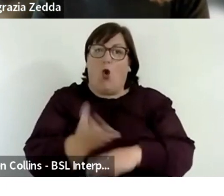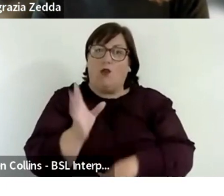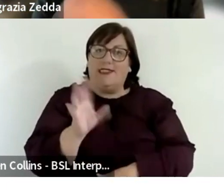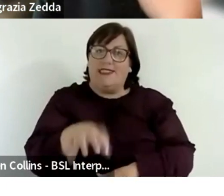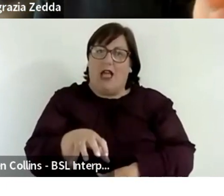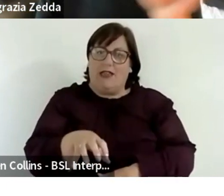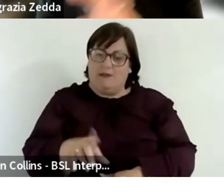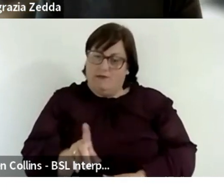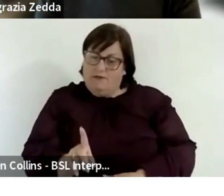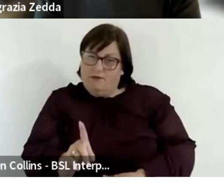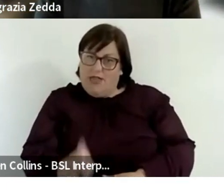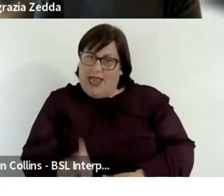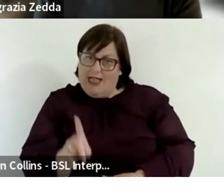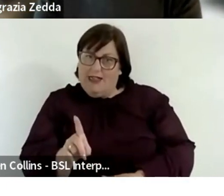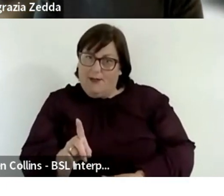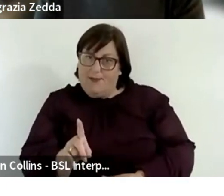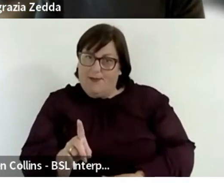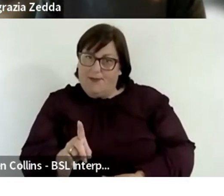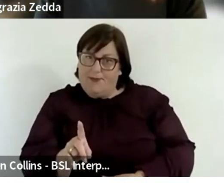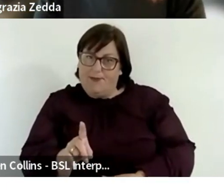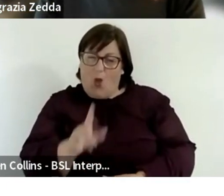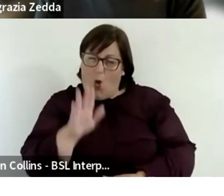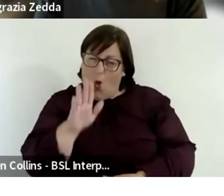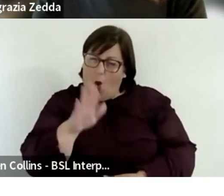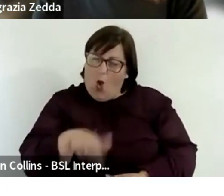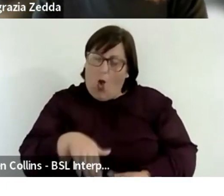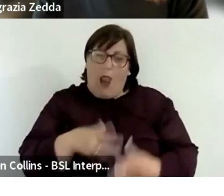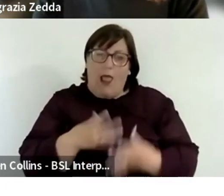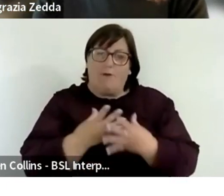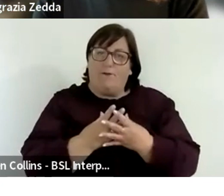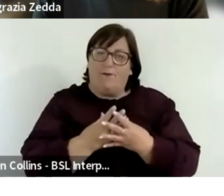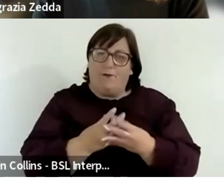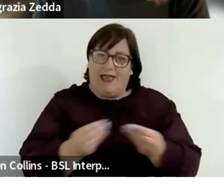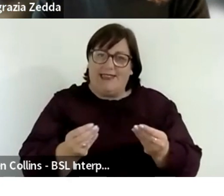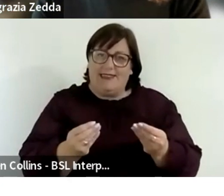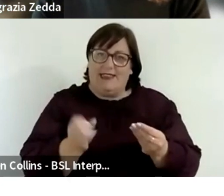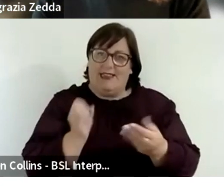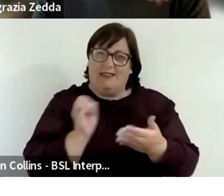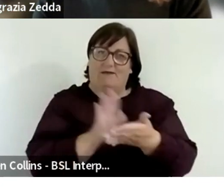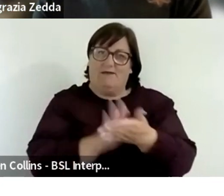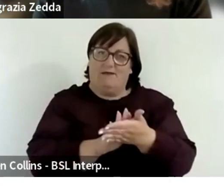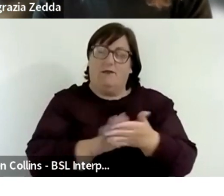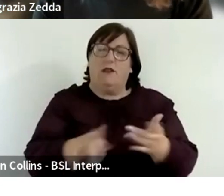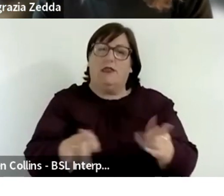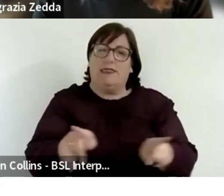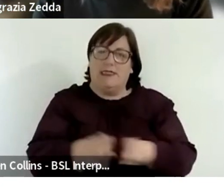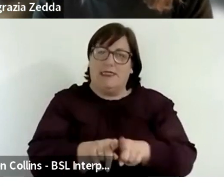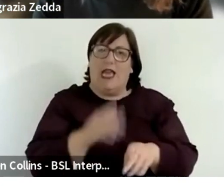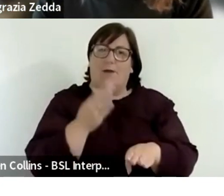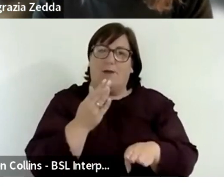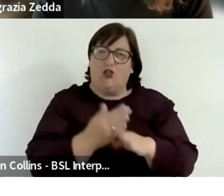And so all of these vacancies are available on the same jobs page. That makes it a bit easier to mind.